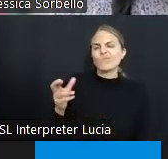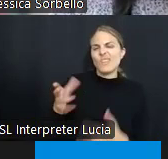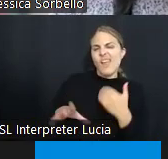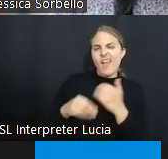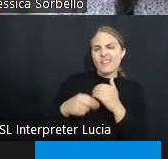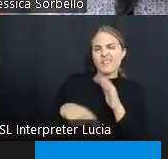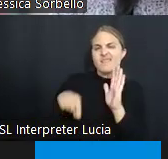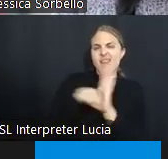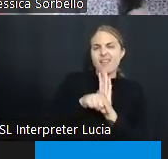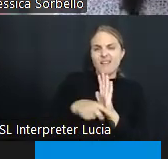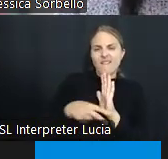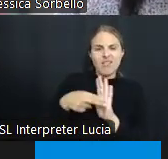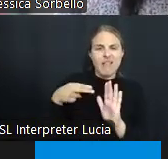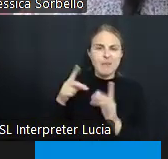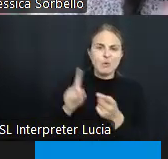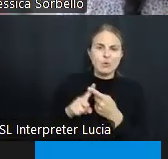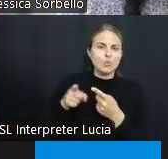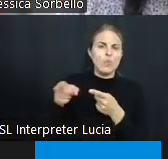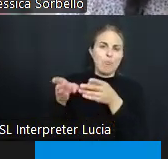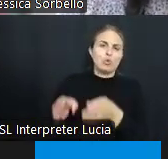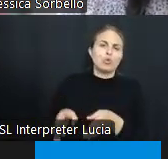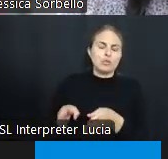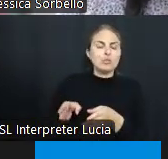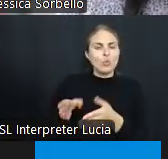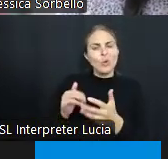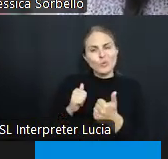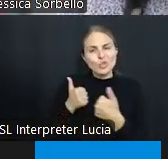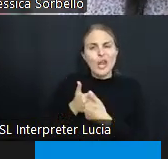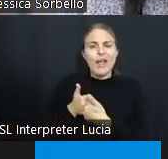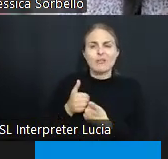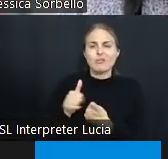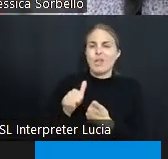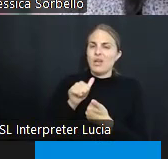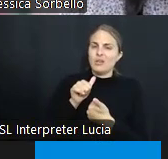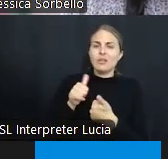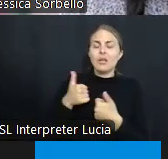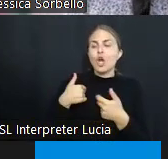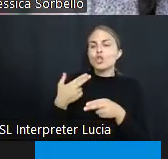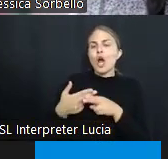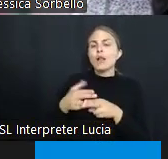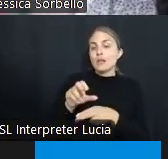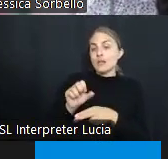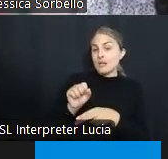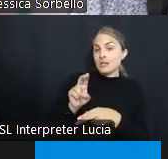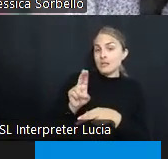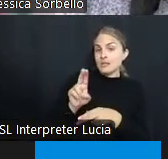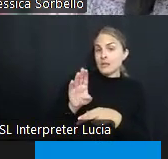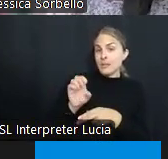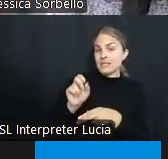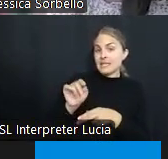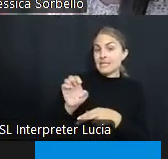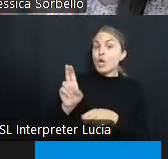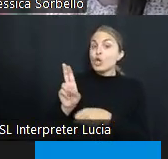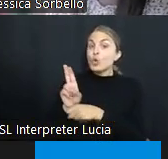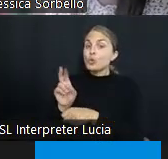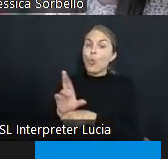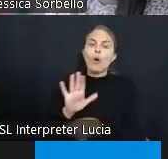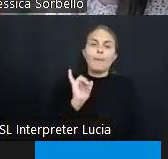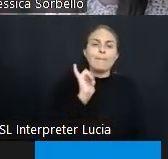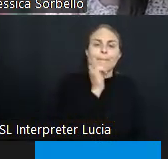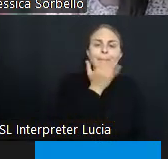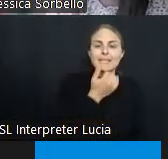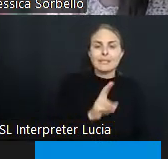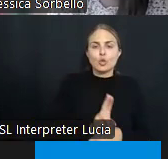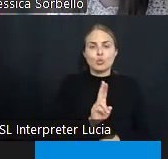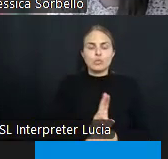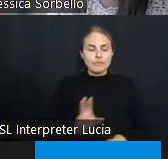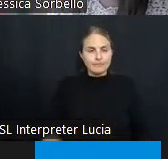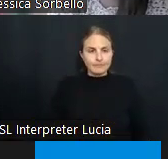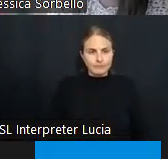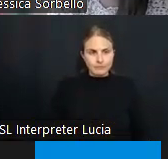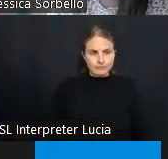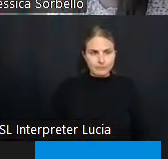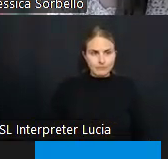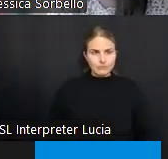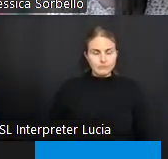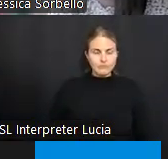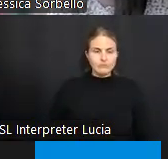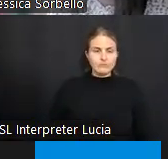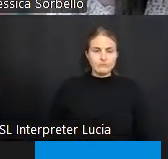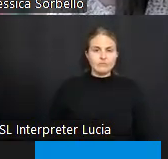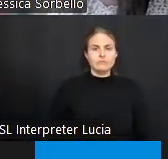misuse.